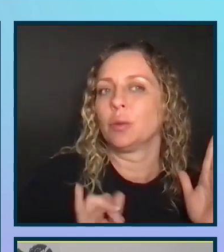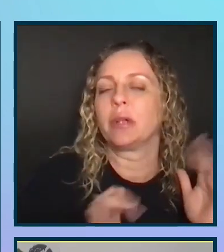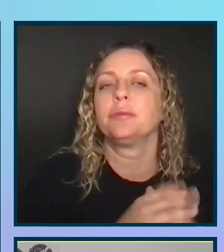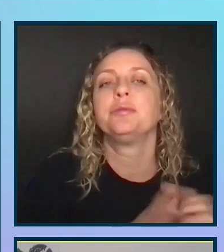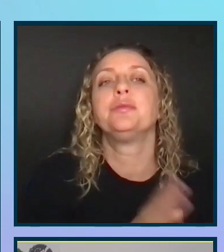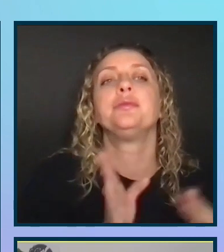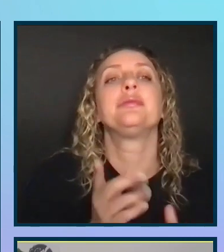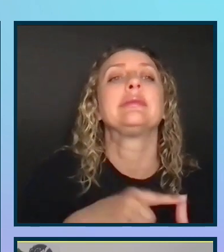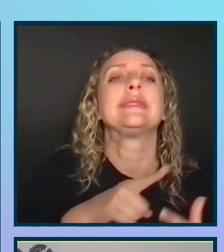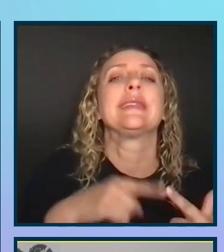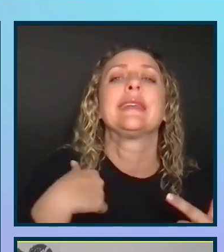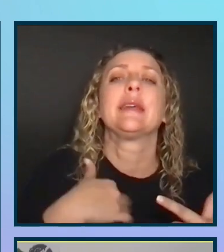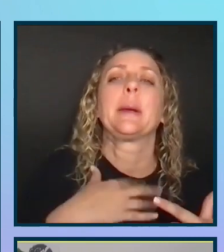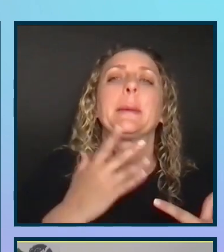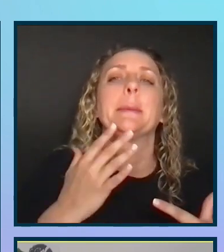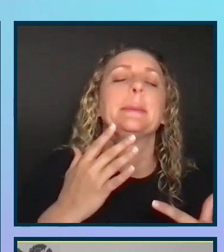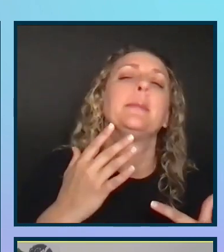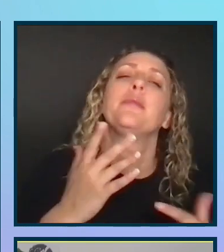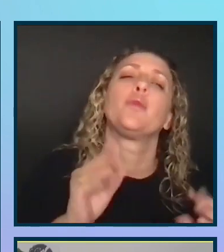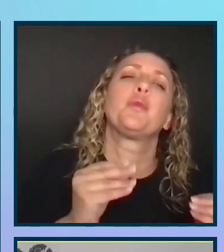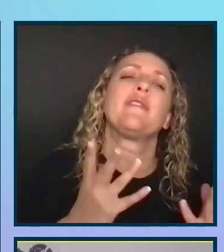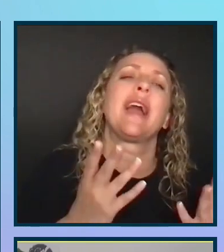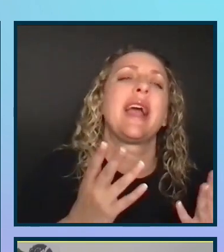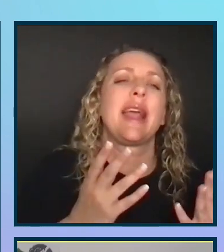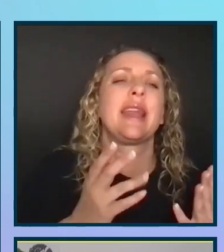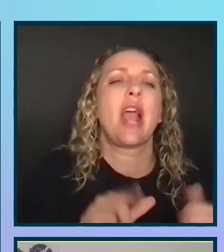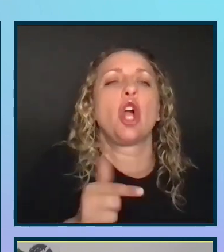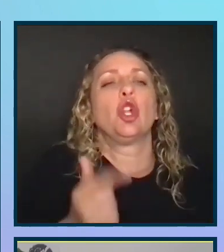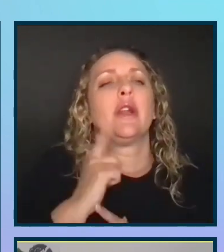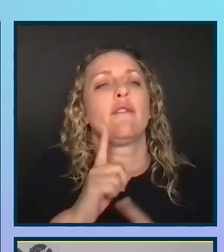Then, providing an alternative for complex gesture